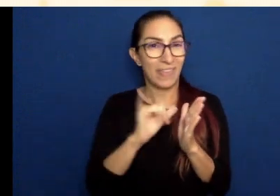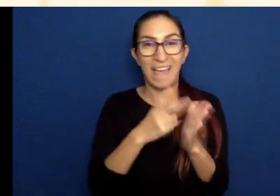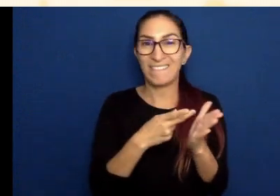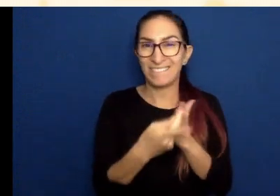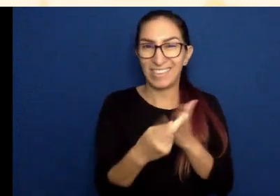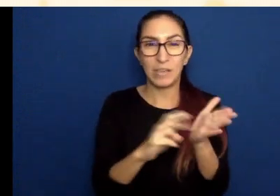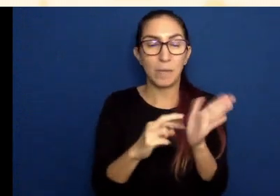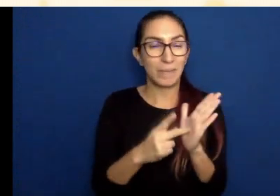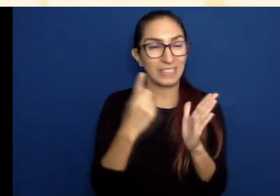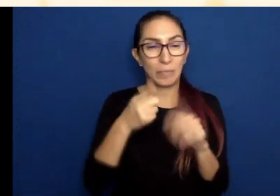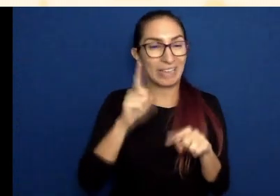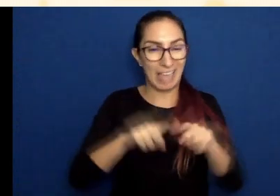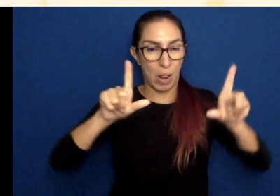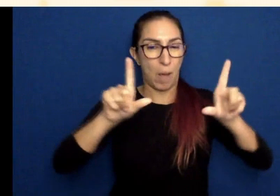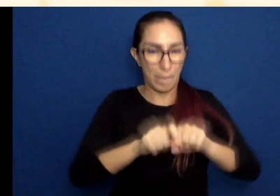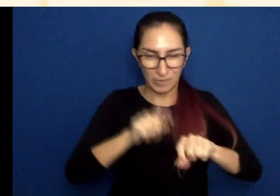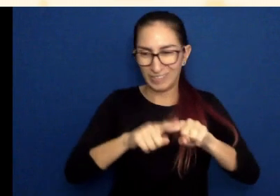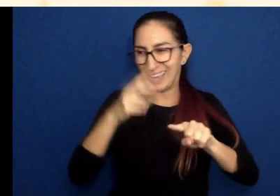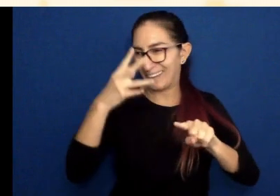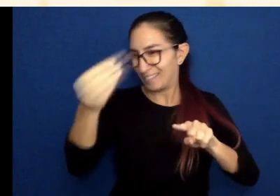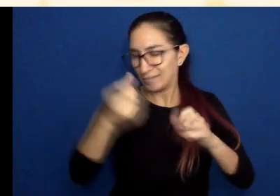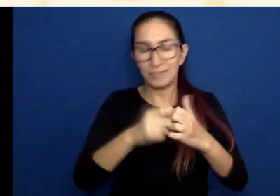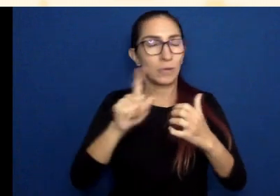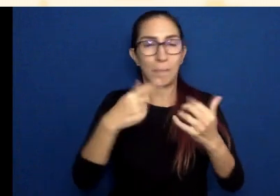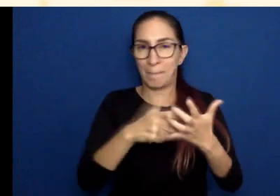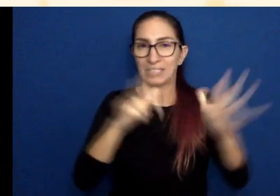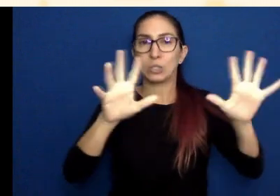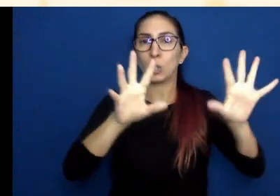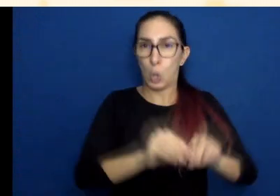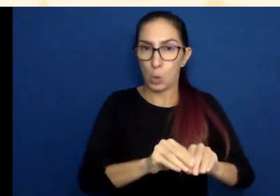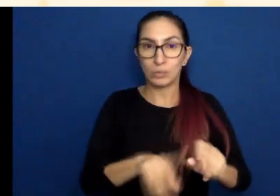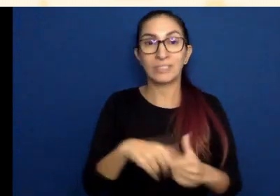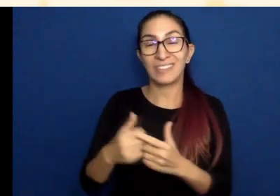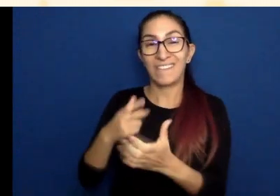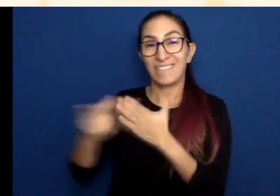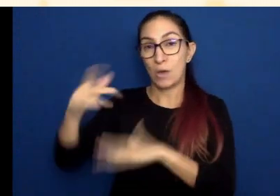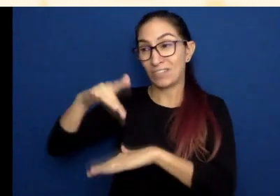is that a user cannot escape from content or a page. A failure of the touch gestures requirement is